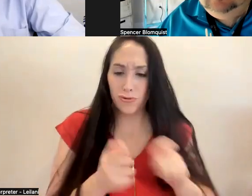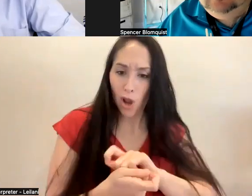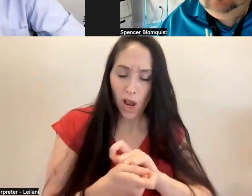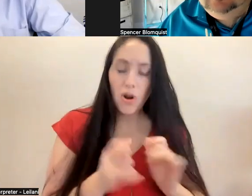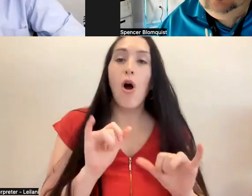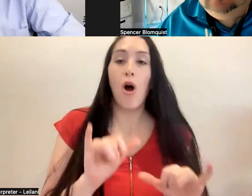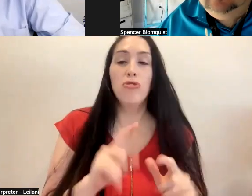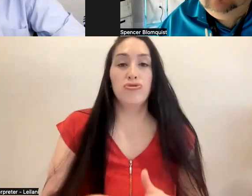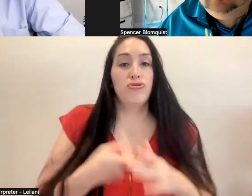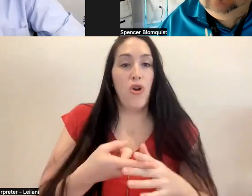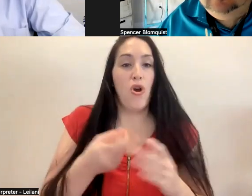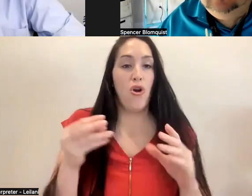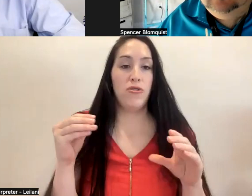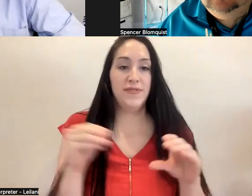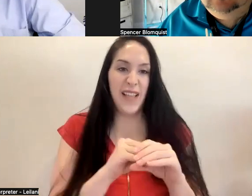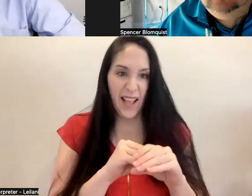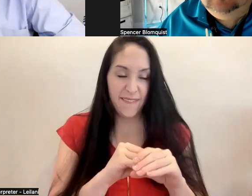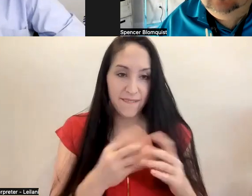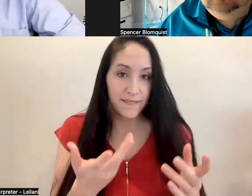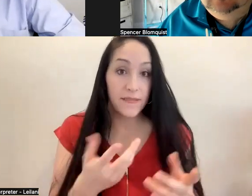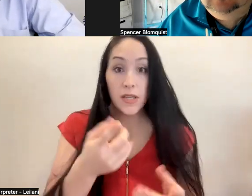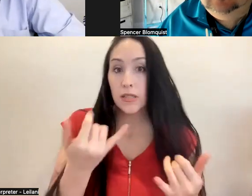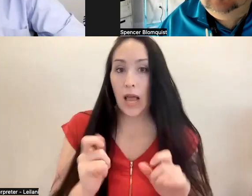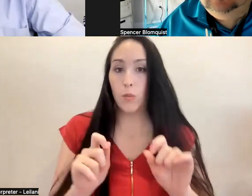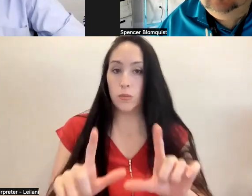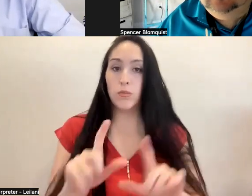is available or not. 11:17:03 Yeah, do you have a finance plan?